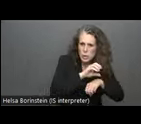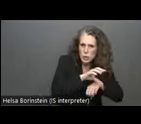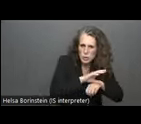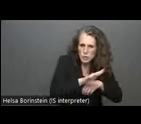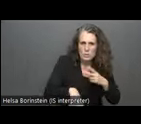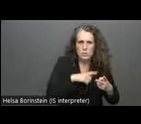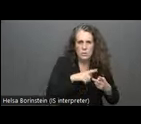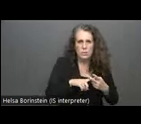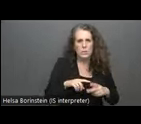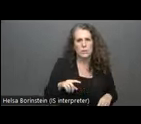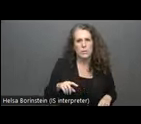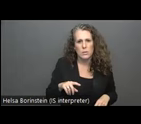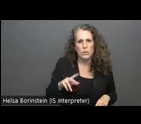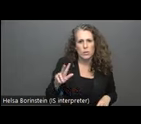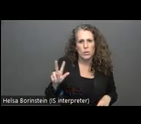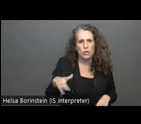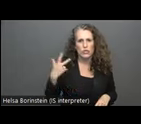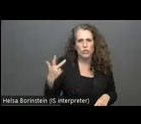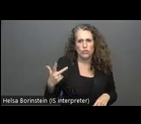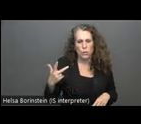a search yourself. 14:54:59 It was about was he contacted Lake